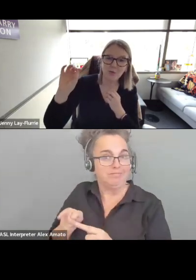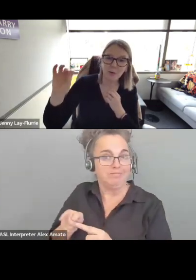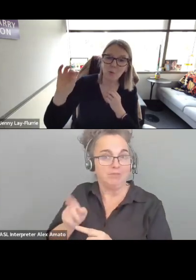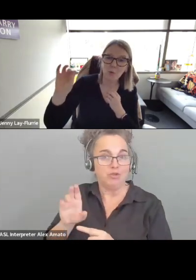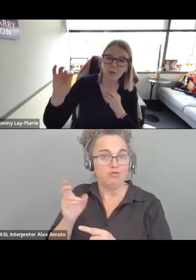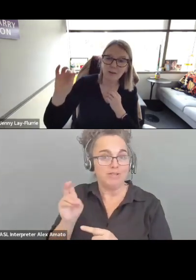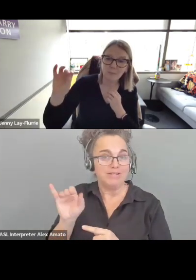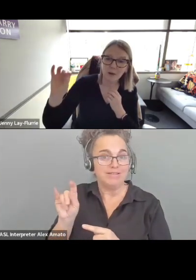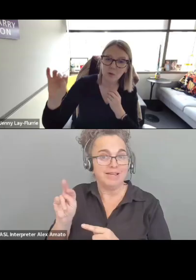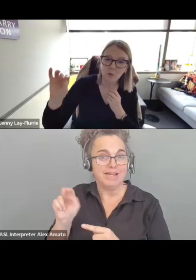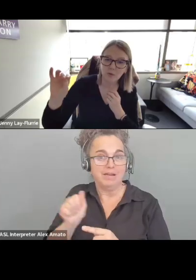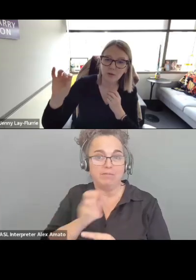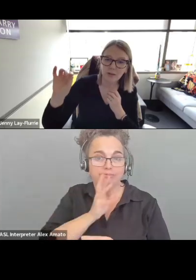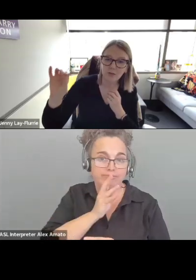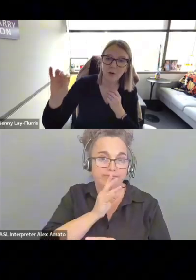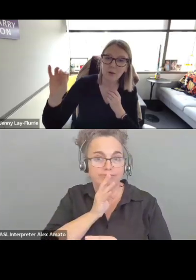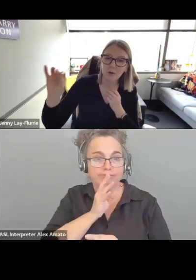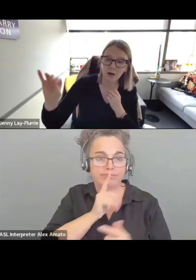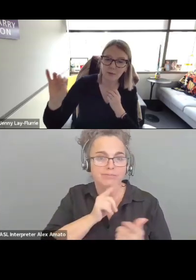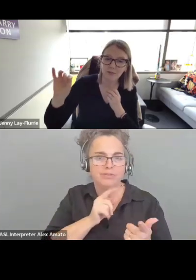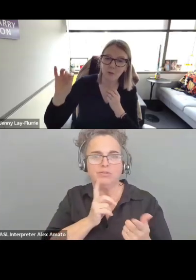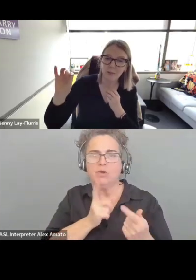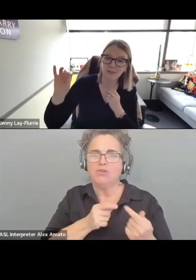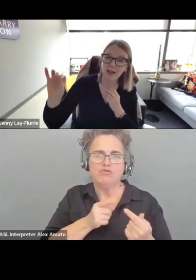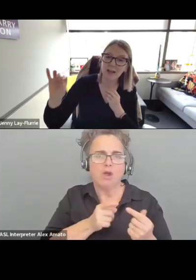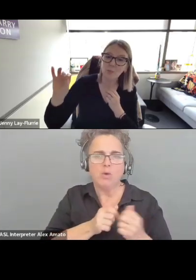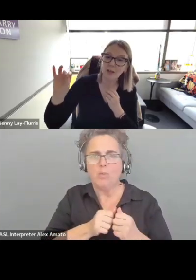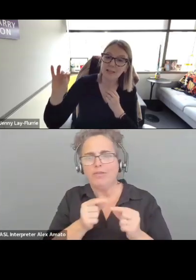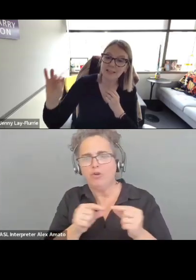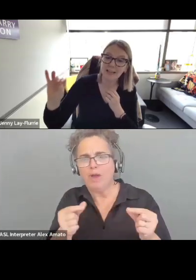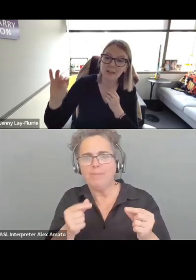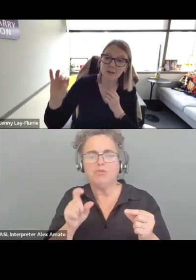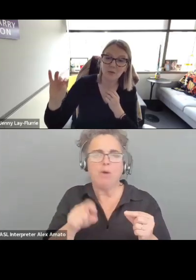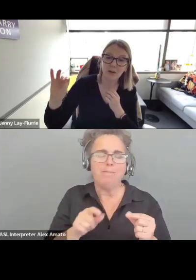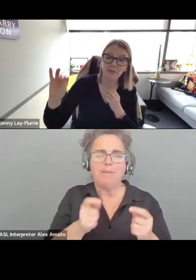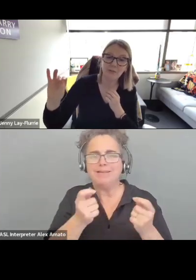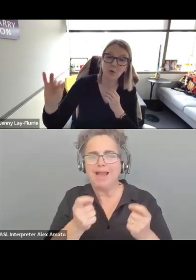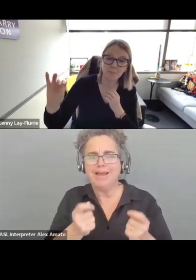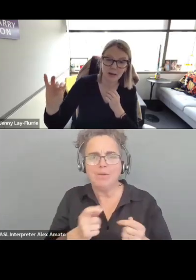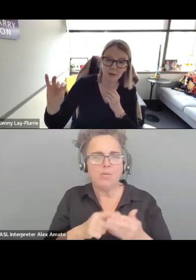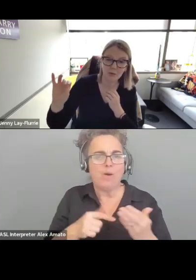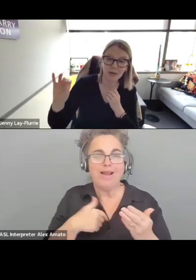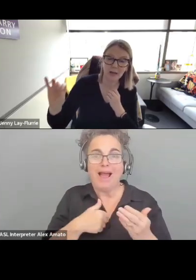"I have trouble organizing my thoughts and I struggle with grammar. So I must edit what I dictate using a foot mouse